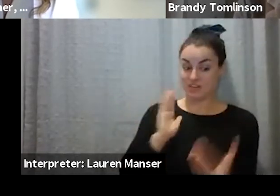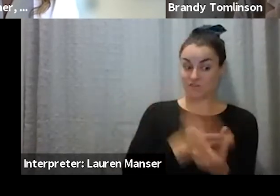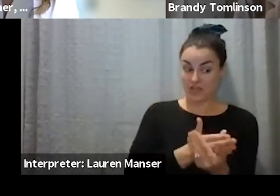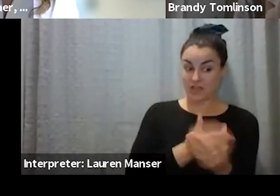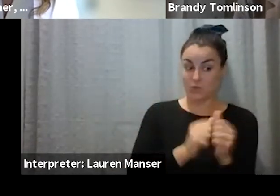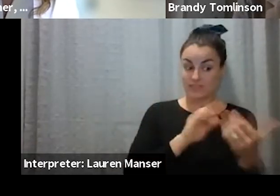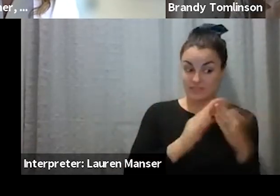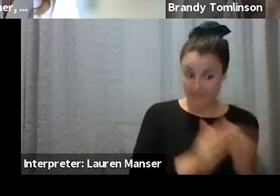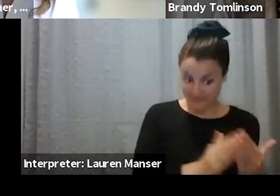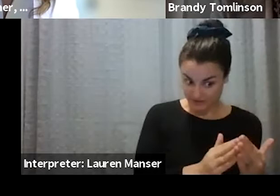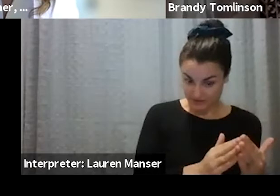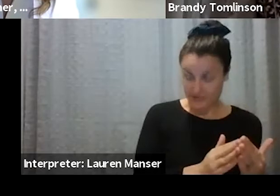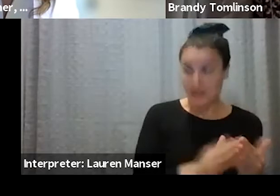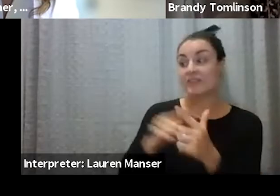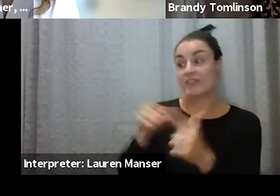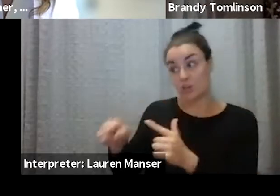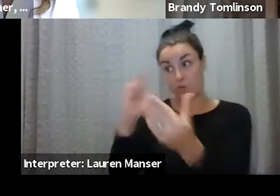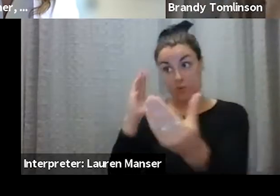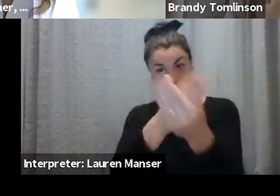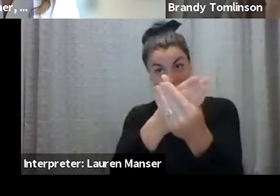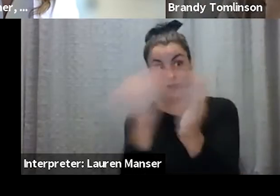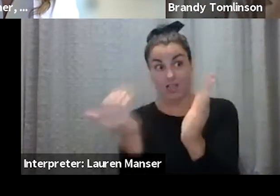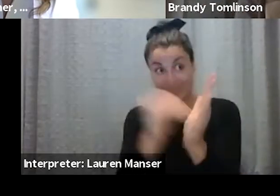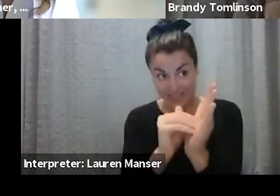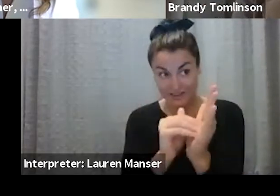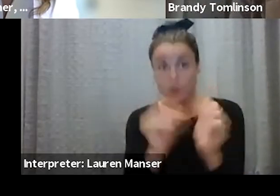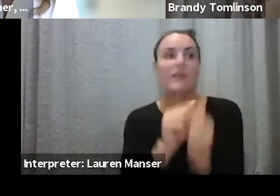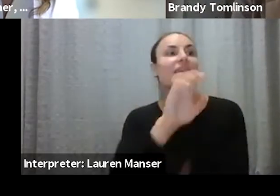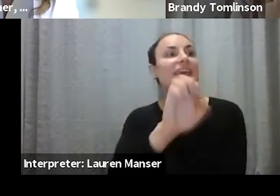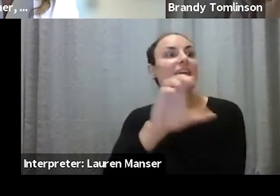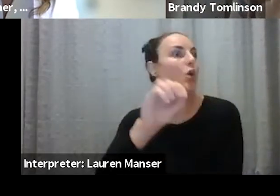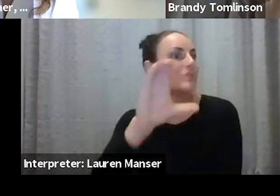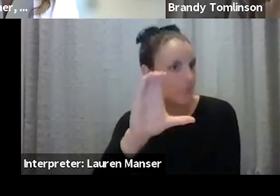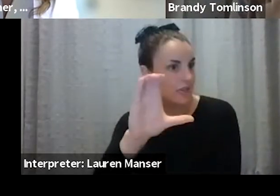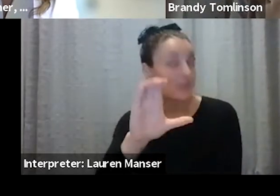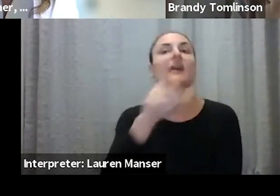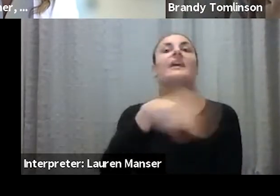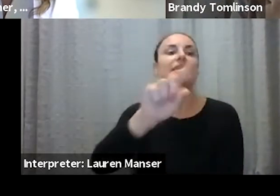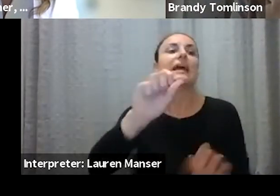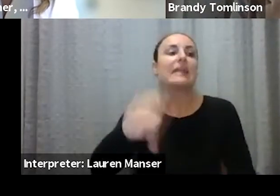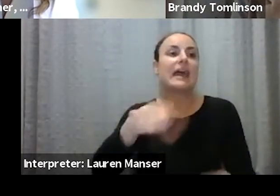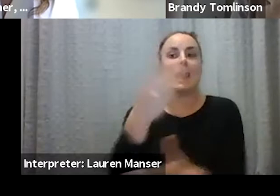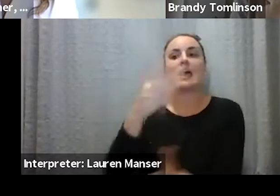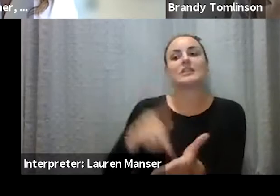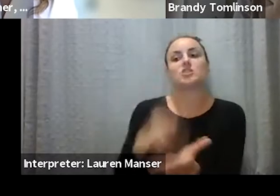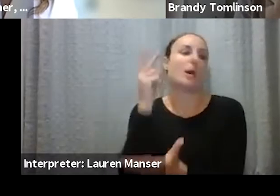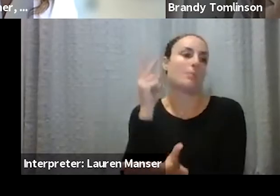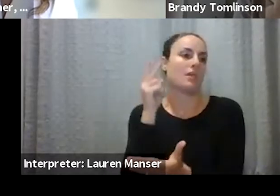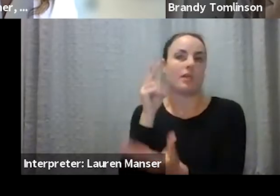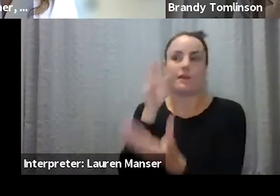the jurisdiction of the federal EEOC, they will more than likely dual file your complaint with the EEOC through what's called